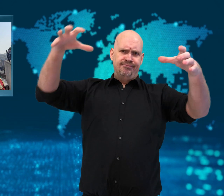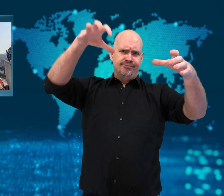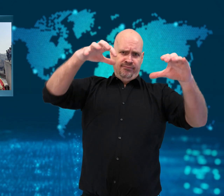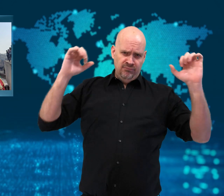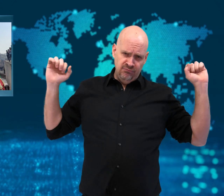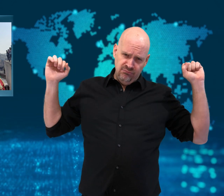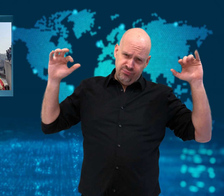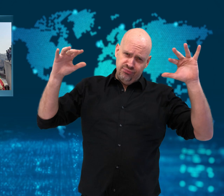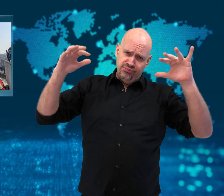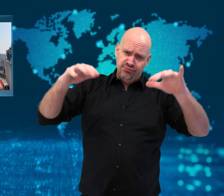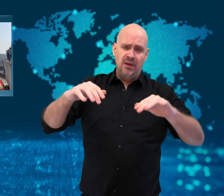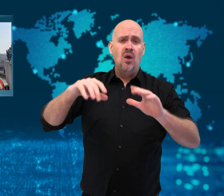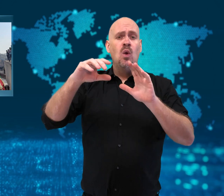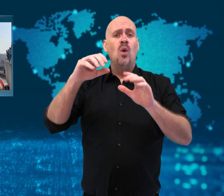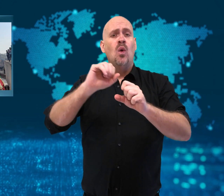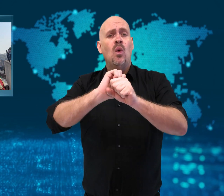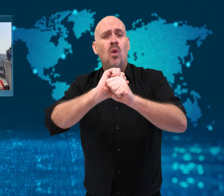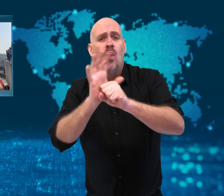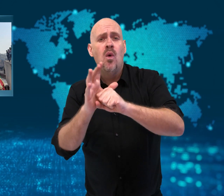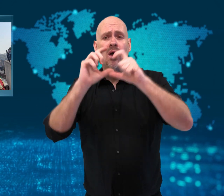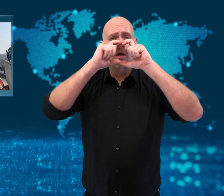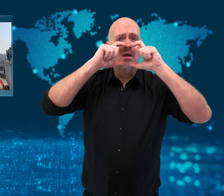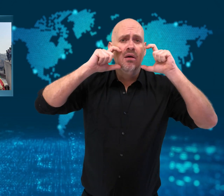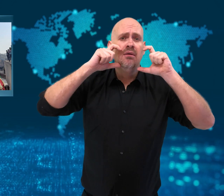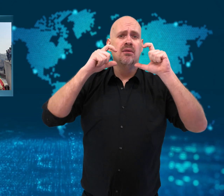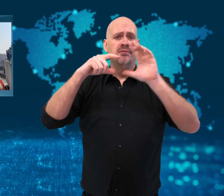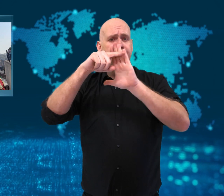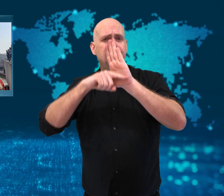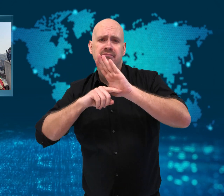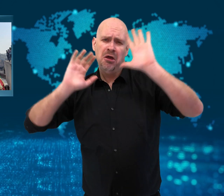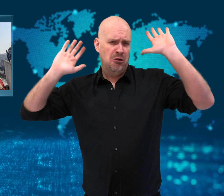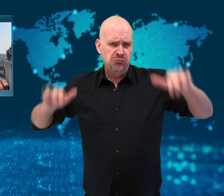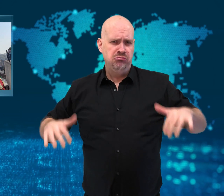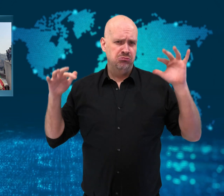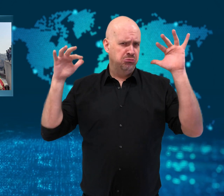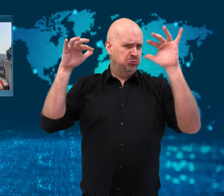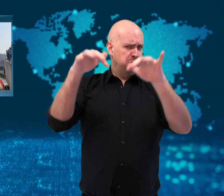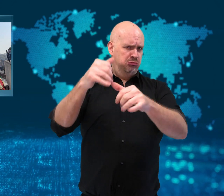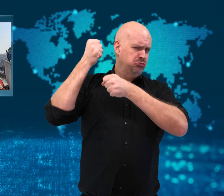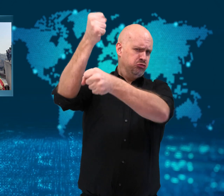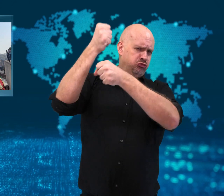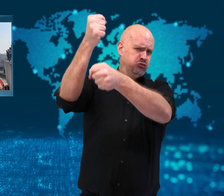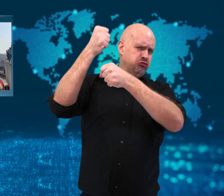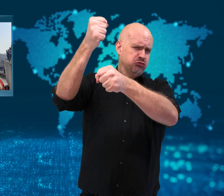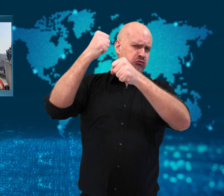rules and protested at the capitol city’s Red Fort.